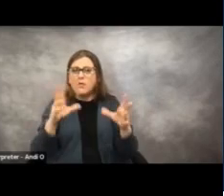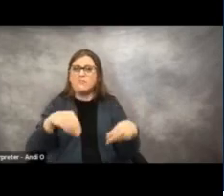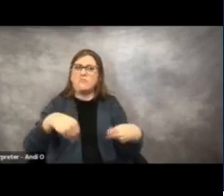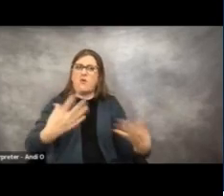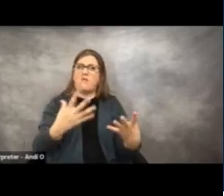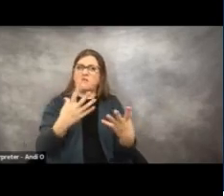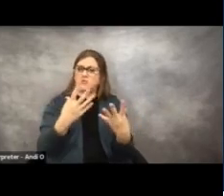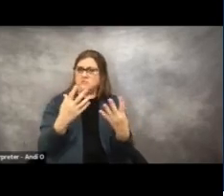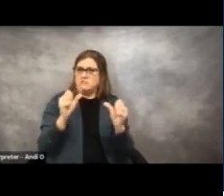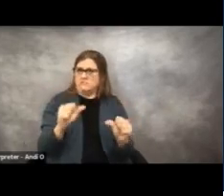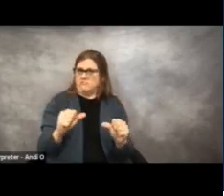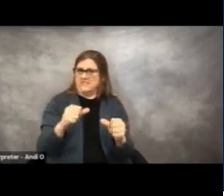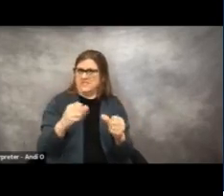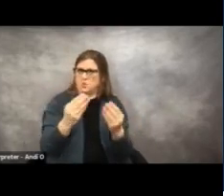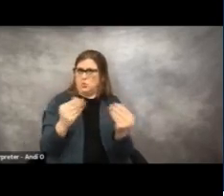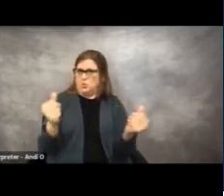outcome possible. Next slide,